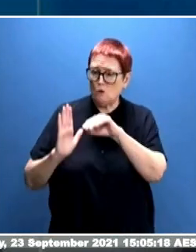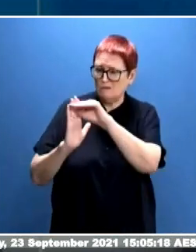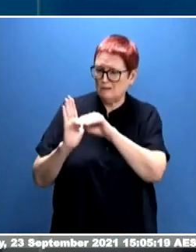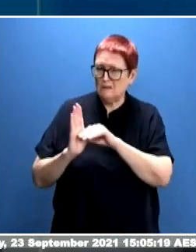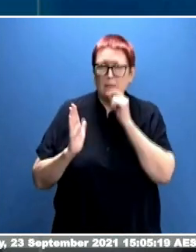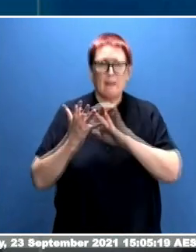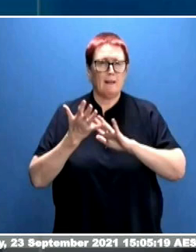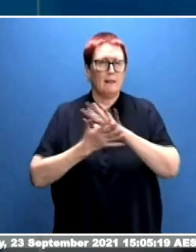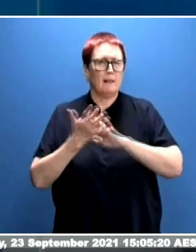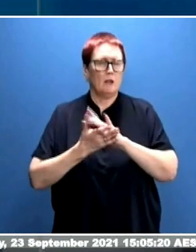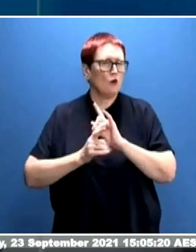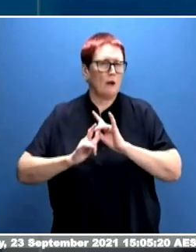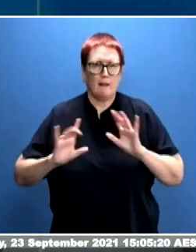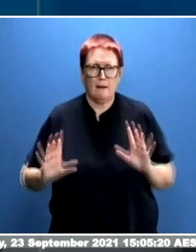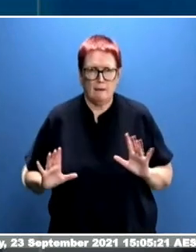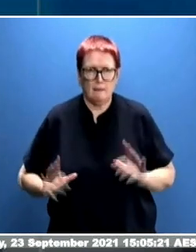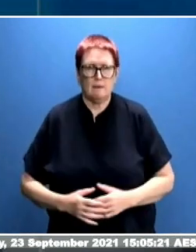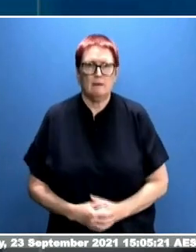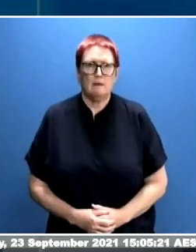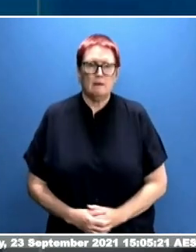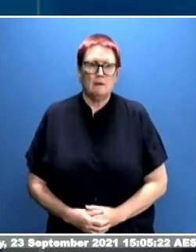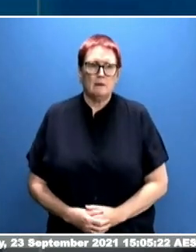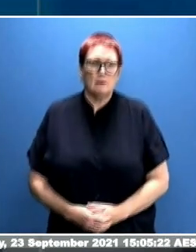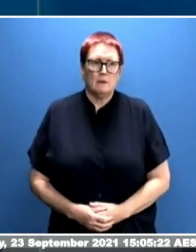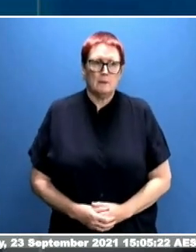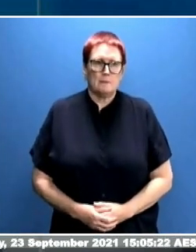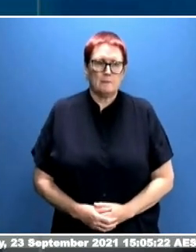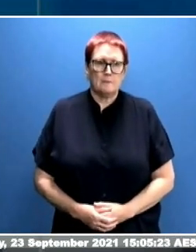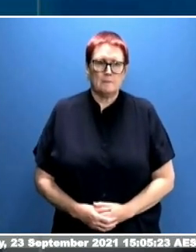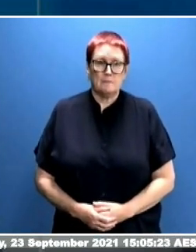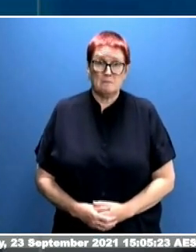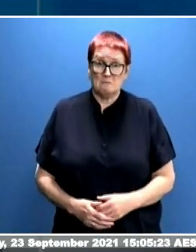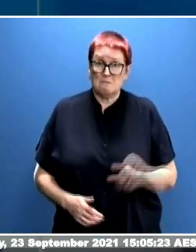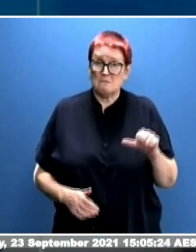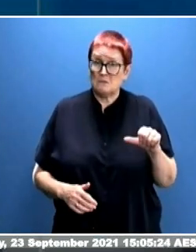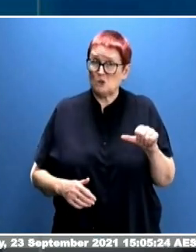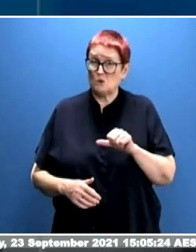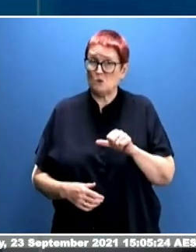Is it, in your view, necessary that there be that type of legislative